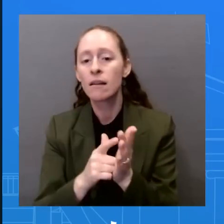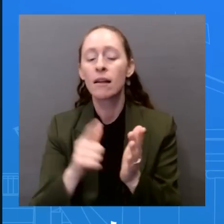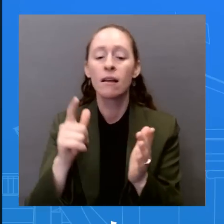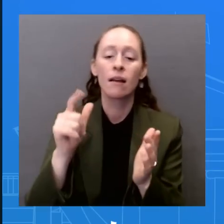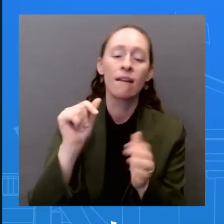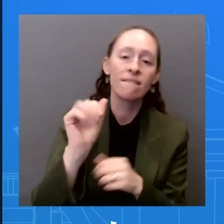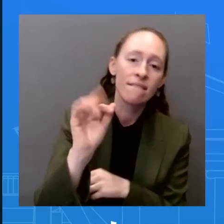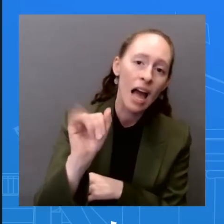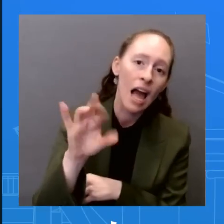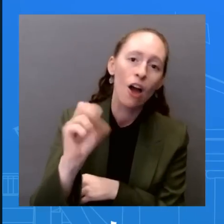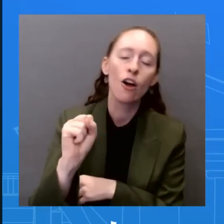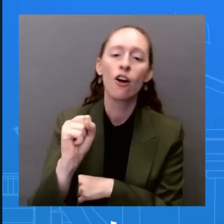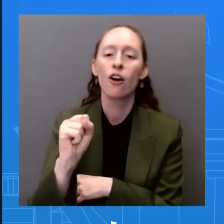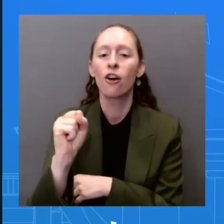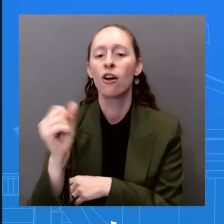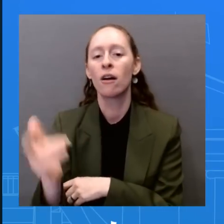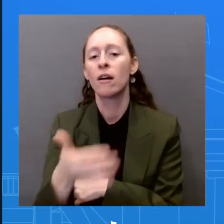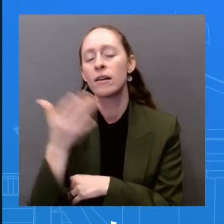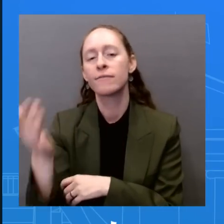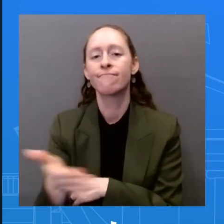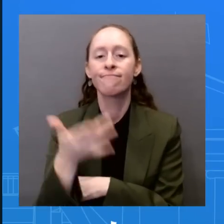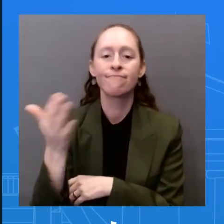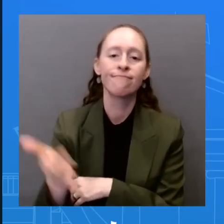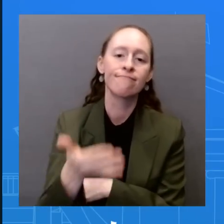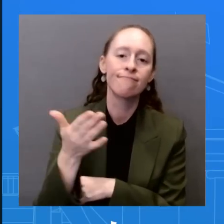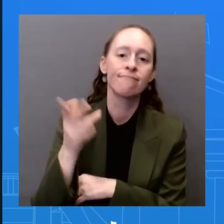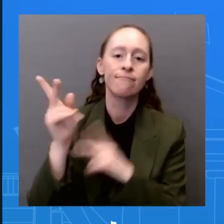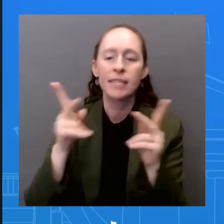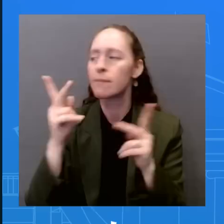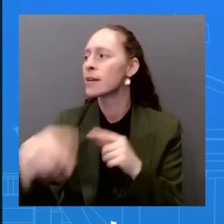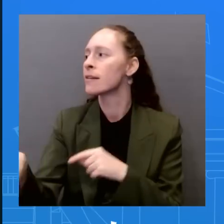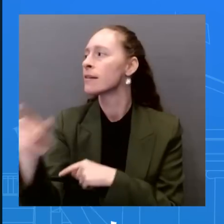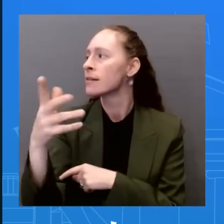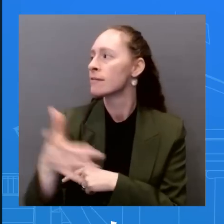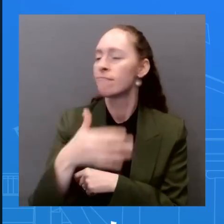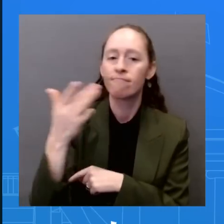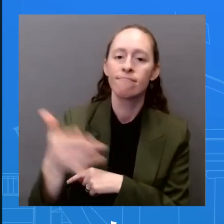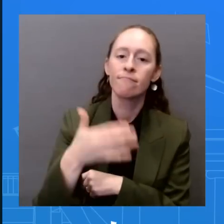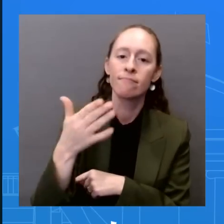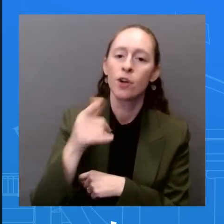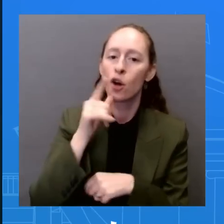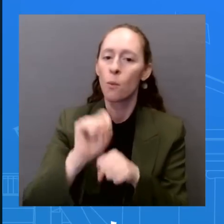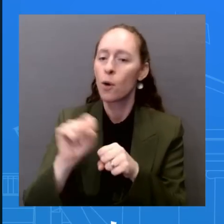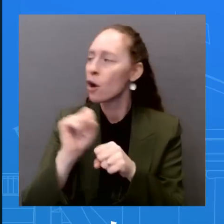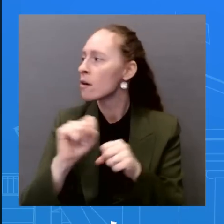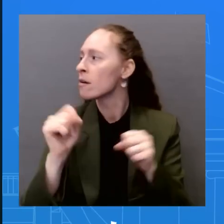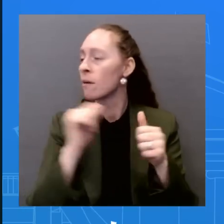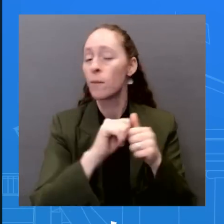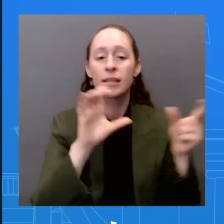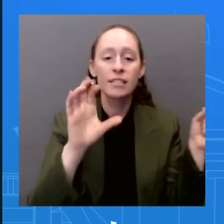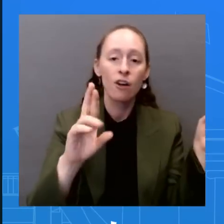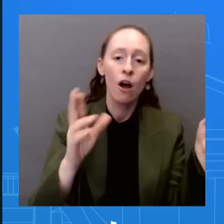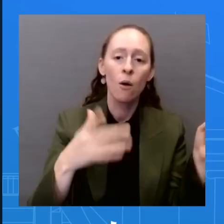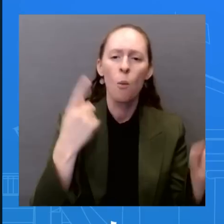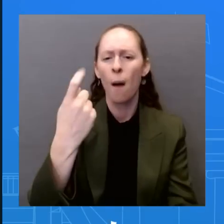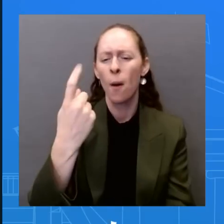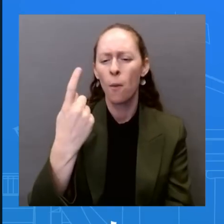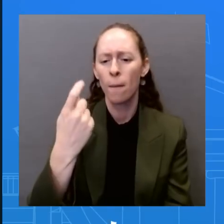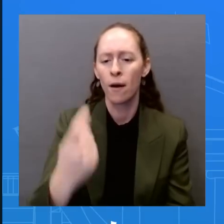who are directly dealing with the -- with the CR. Okay, I'm going to take one last question. The Press: Can I ask you a question on Somalia? Ms. Jean-Pierre: Well, I took your question yesterday.